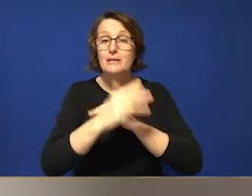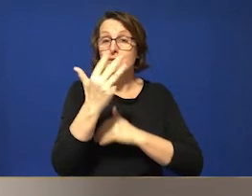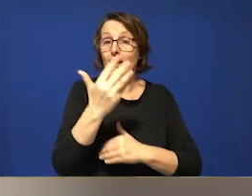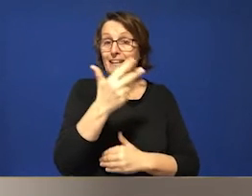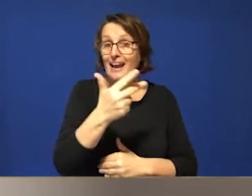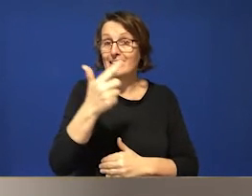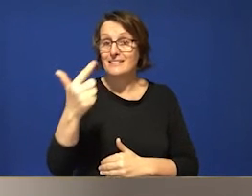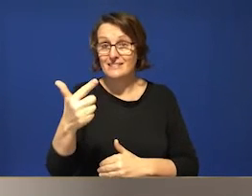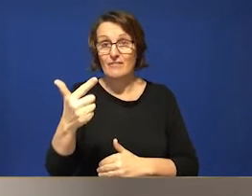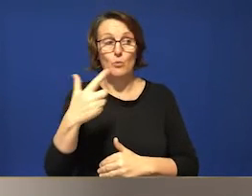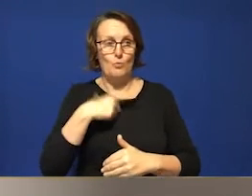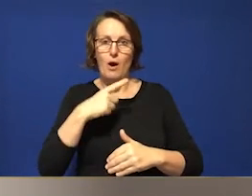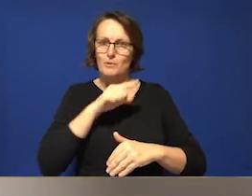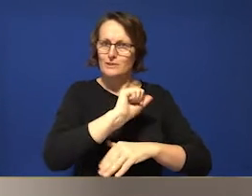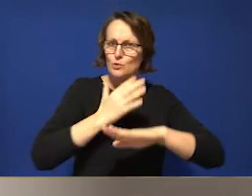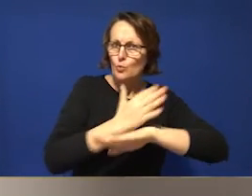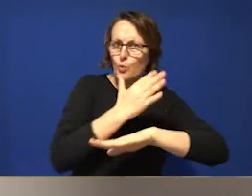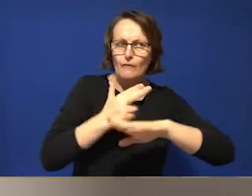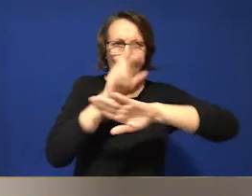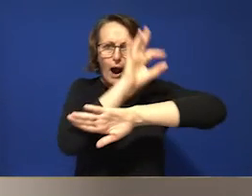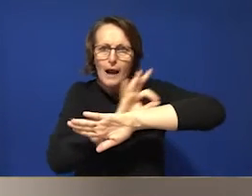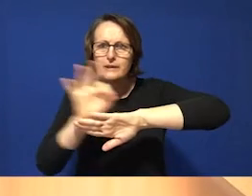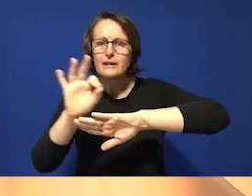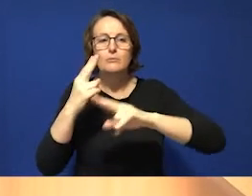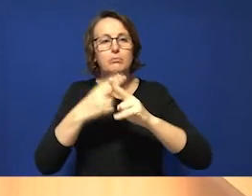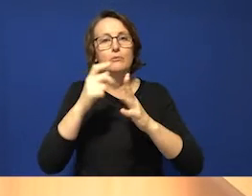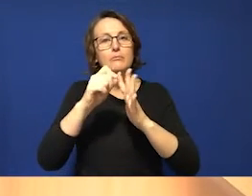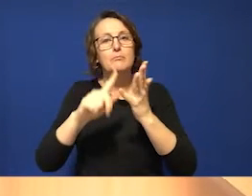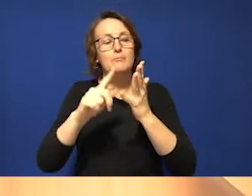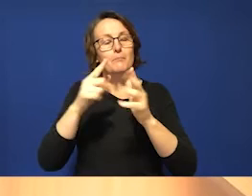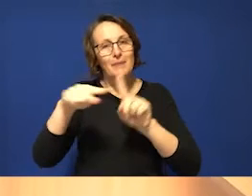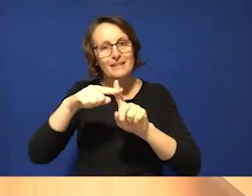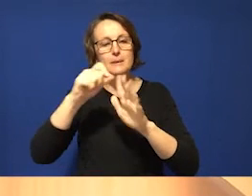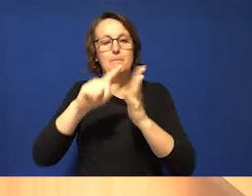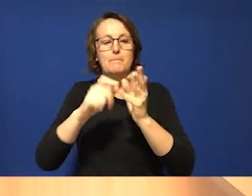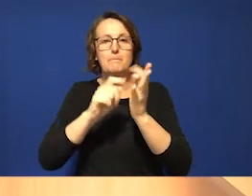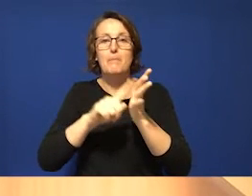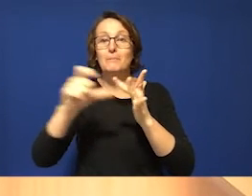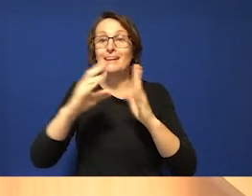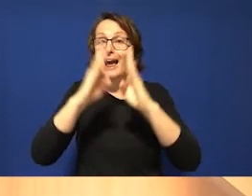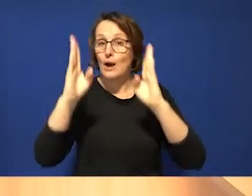for services to architecture and public housing, the Institute of Architects Victoria and Architecture Medals